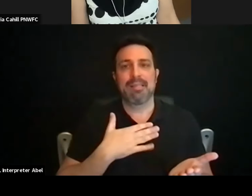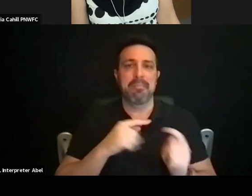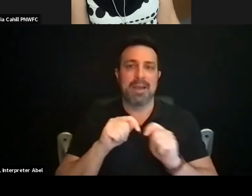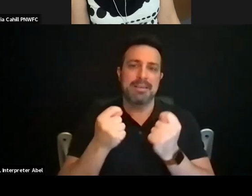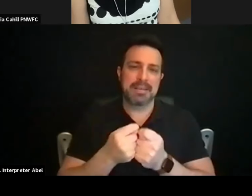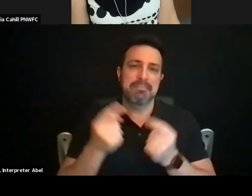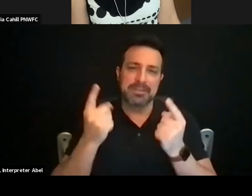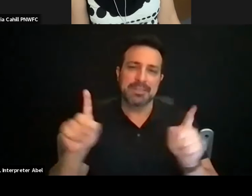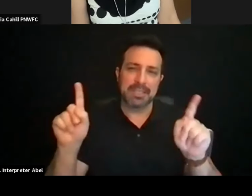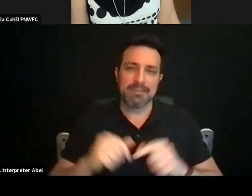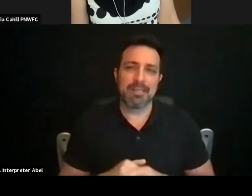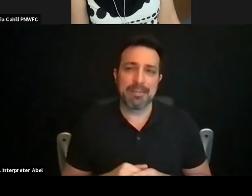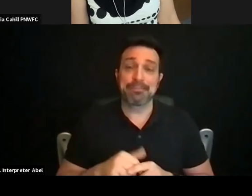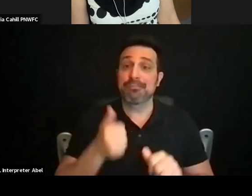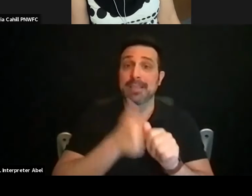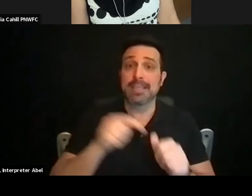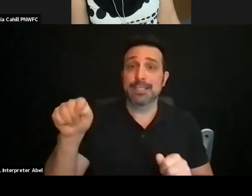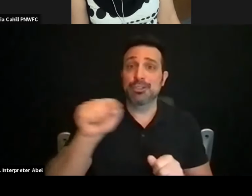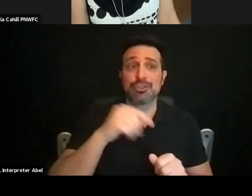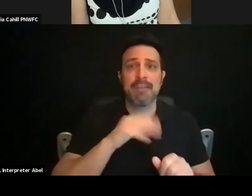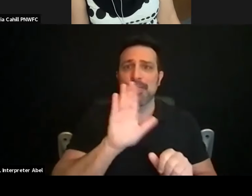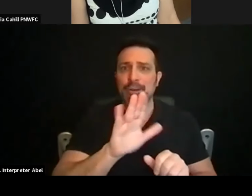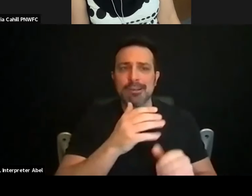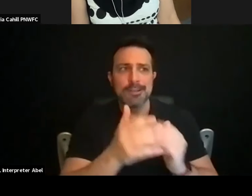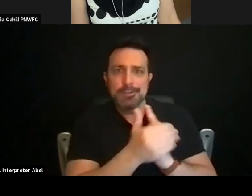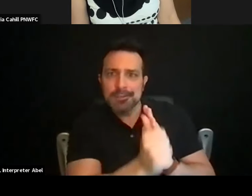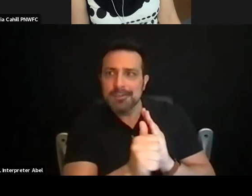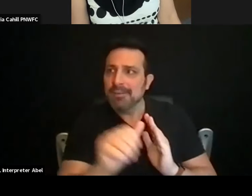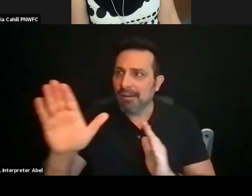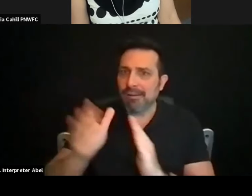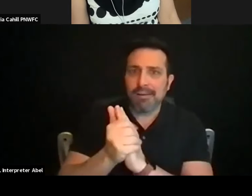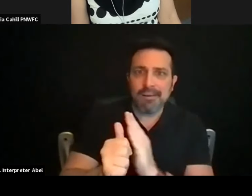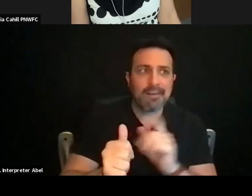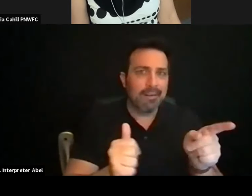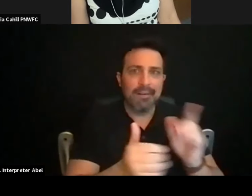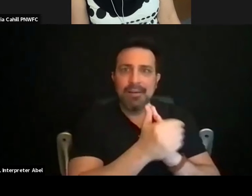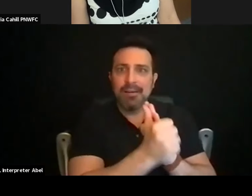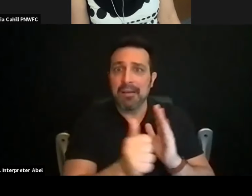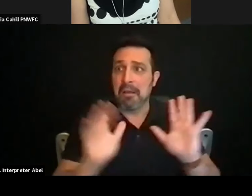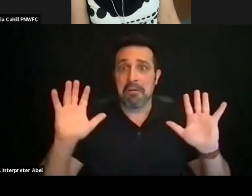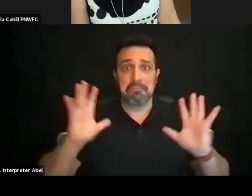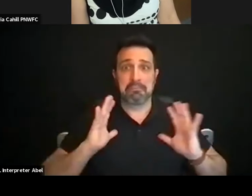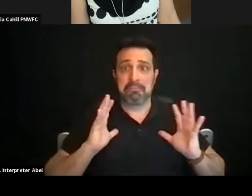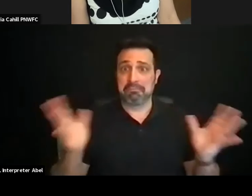and there's something that I know that there's something and that's why I feel that my